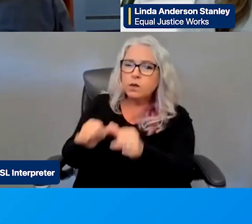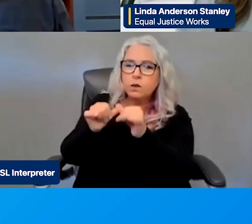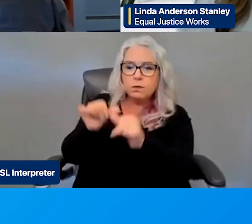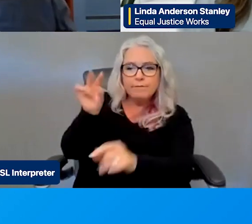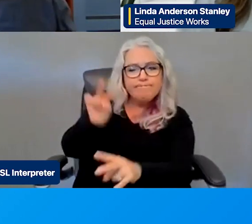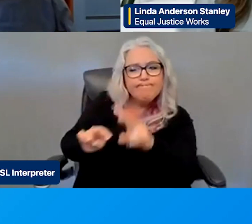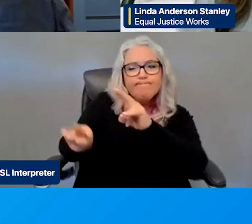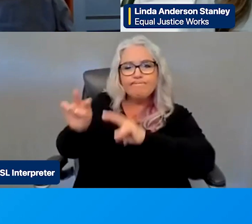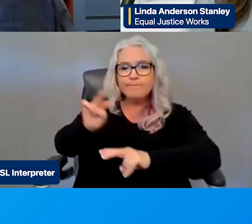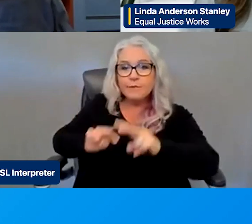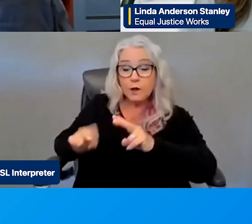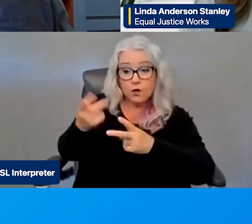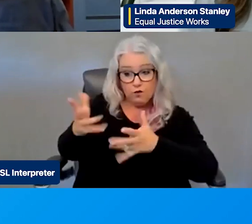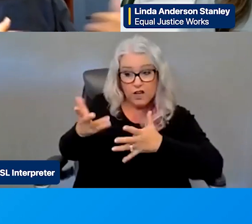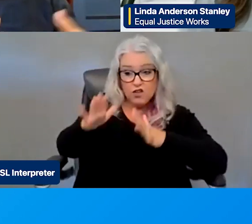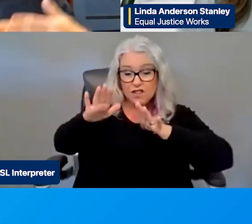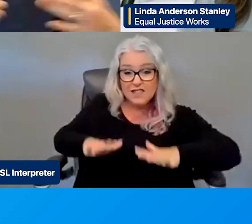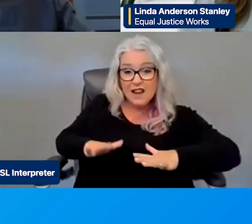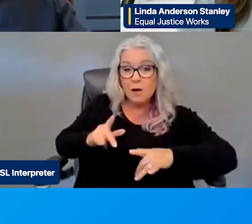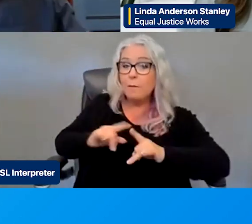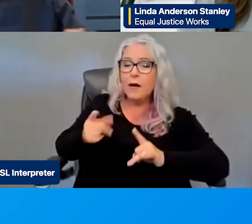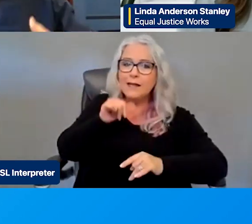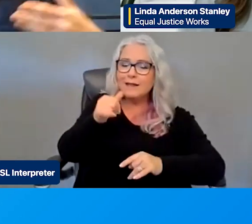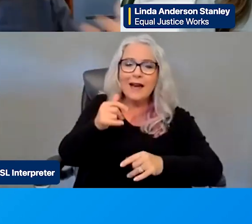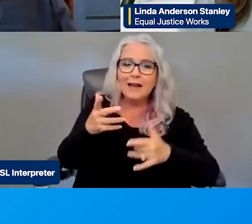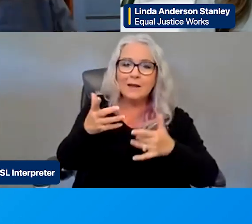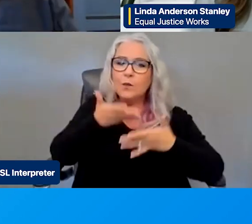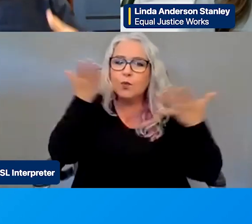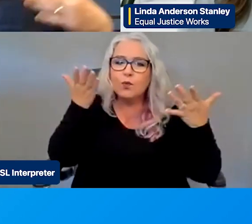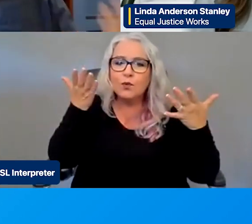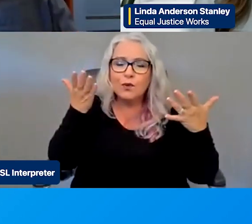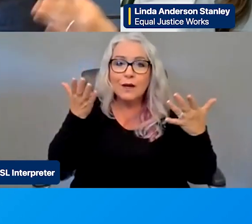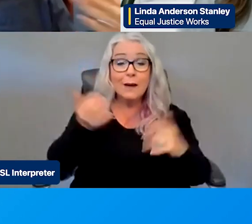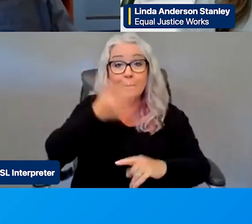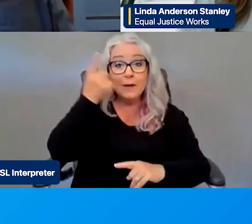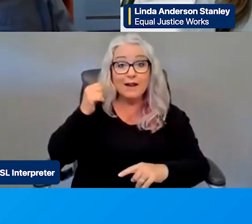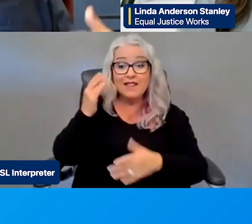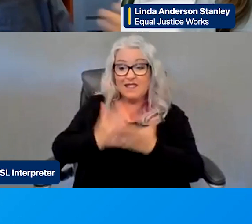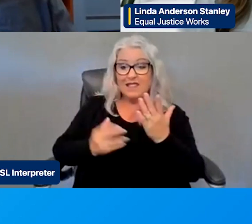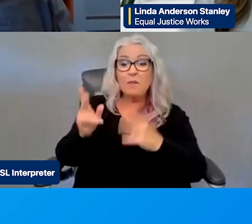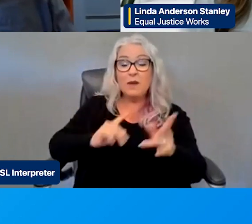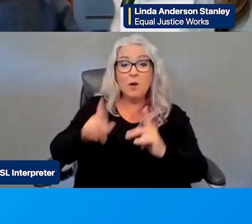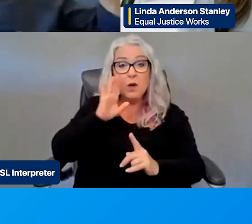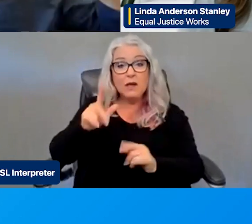Okay you have settled it but we are not going away because some entity or individuals will check on your compliance going forward.